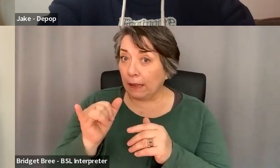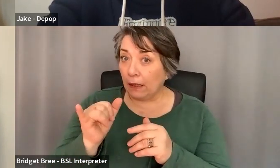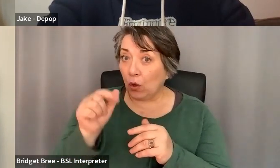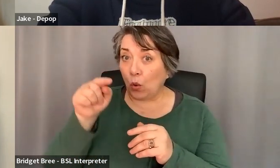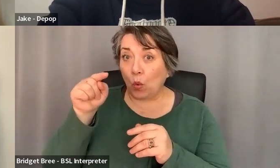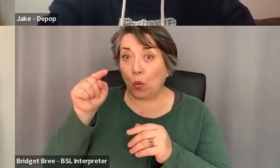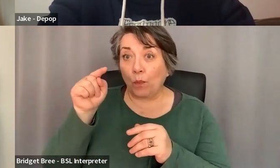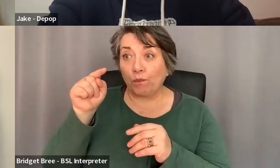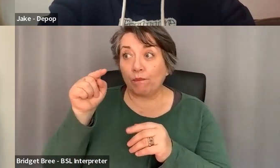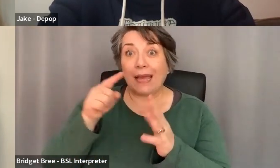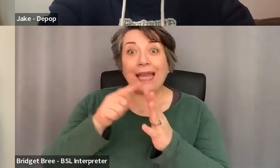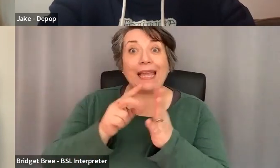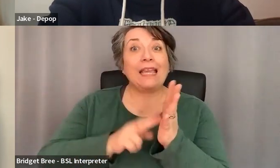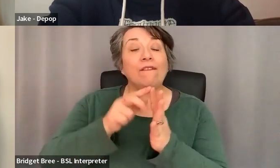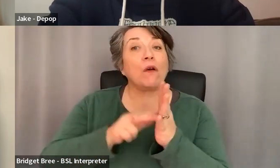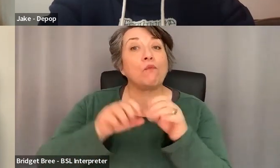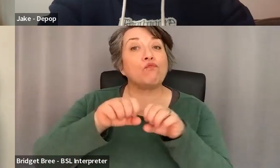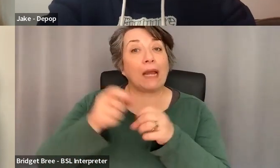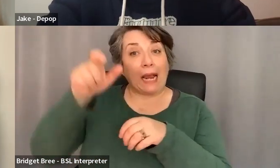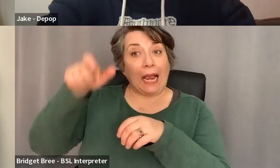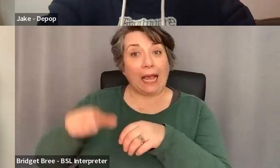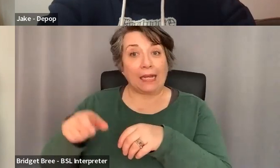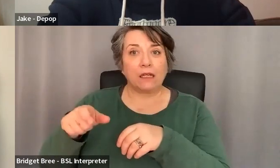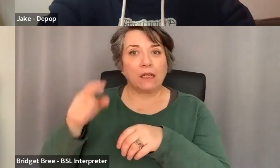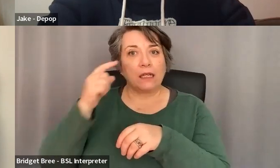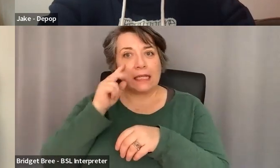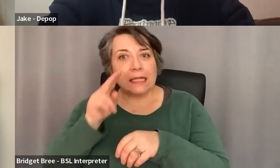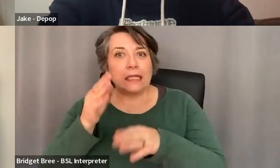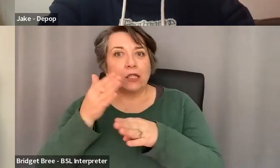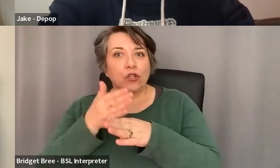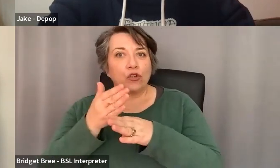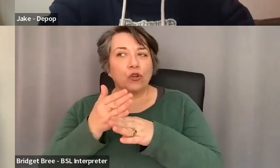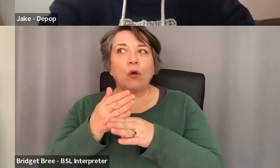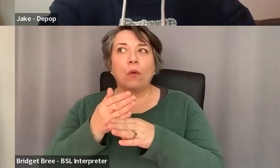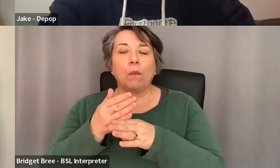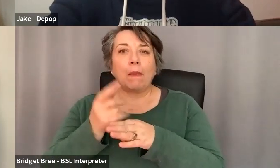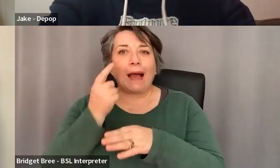They come to your your site, and they know they think yes, this sounds really good. Say one of the candidates sees a role on the board. Thinking they need a bit of help, or something specific while they are applying.